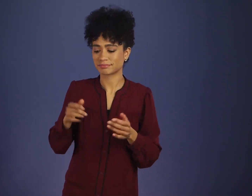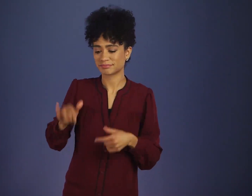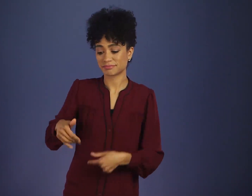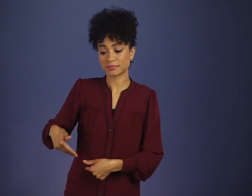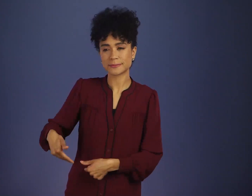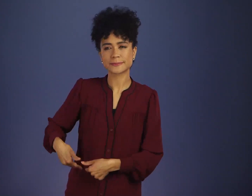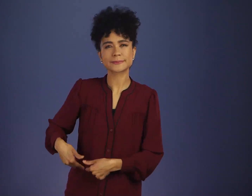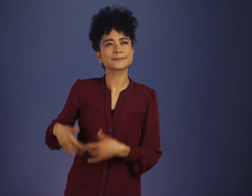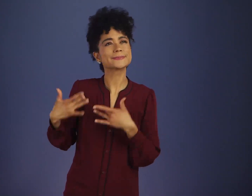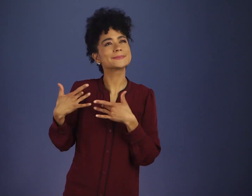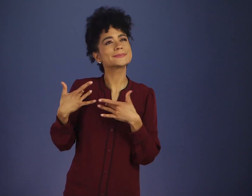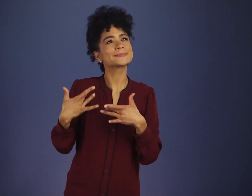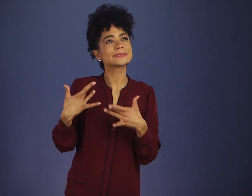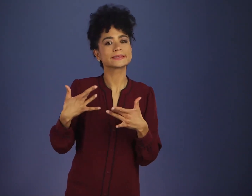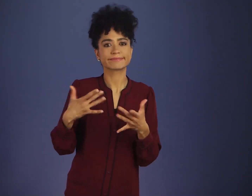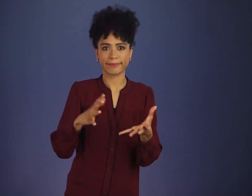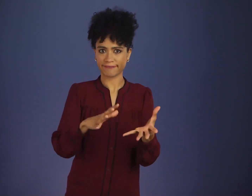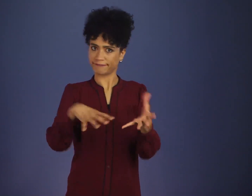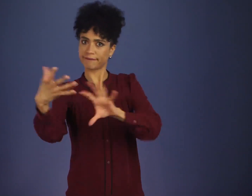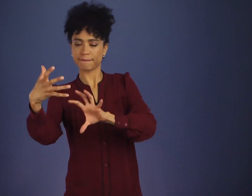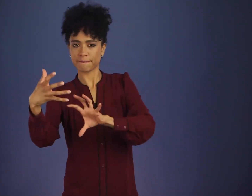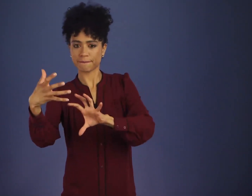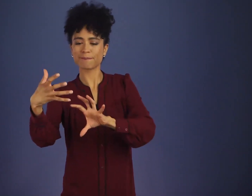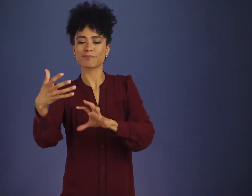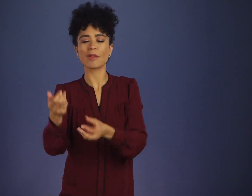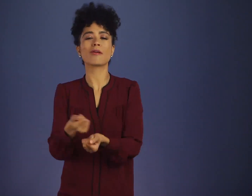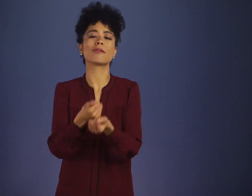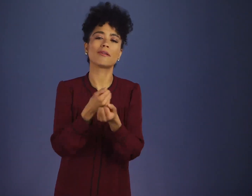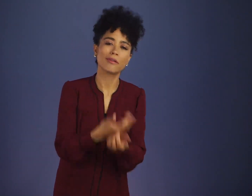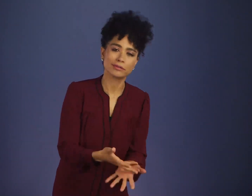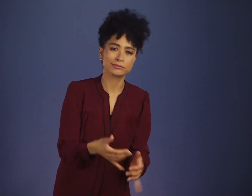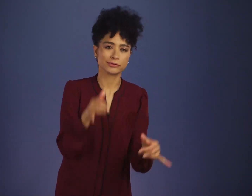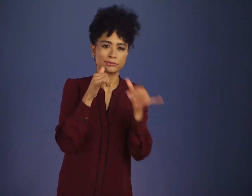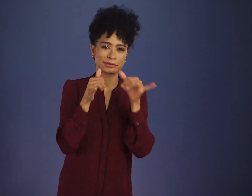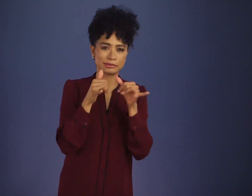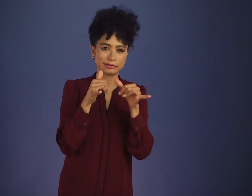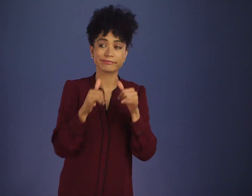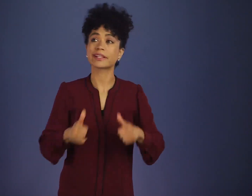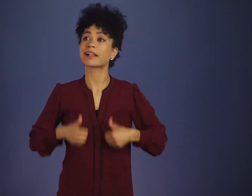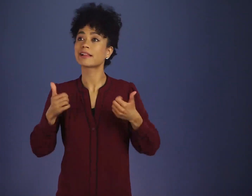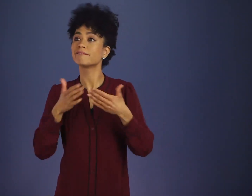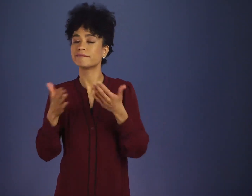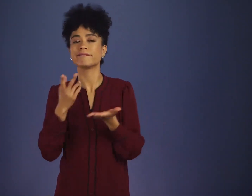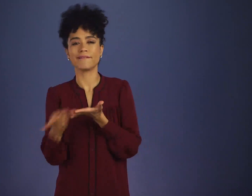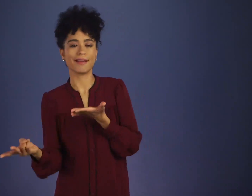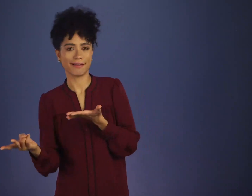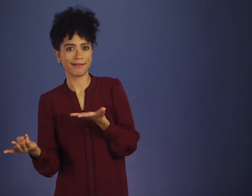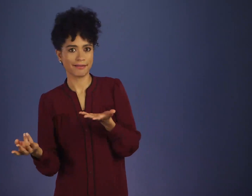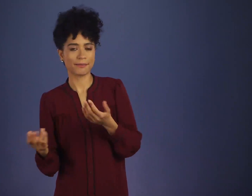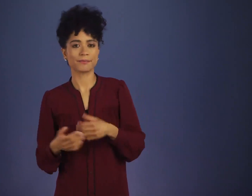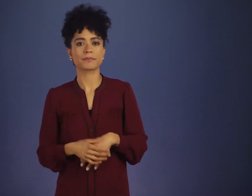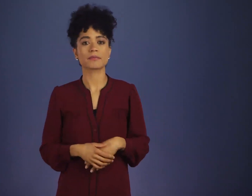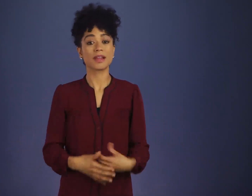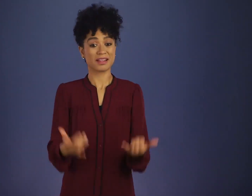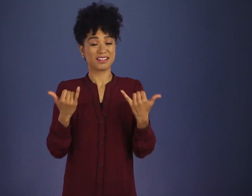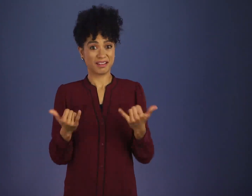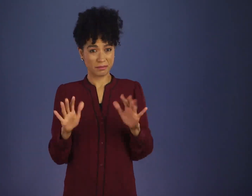representing instincts gone astray, have been the primary cause of his drinking and his failure at life;